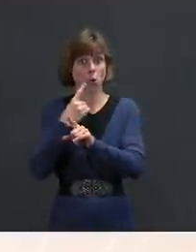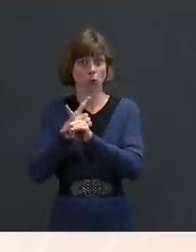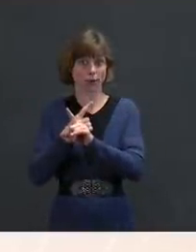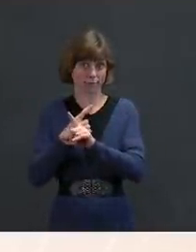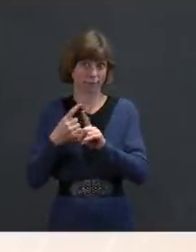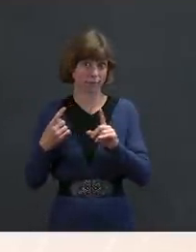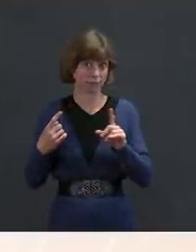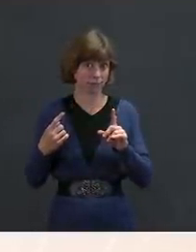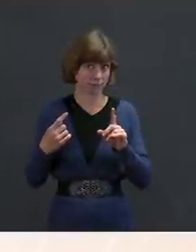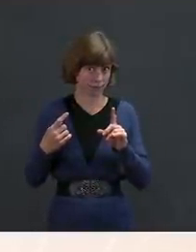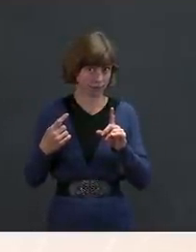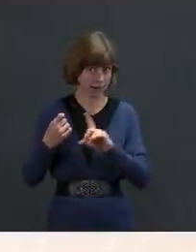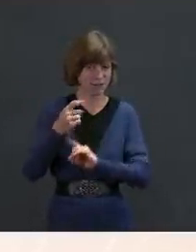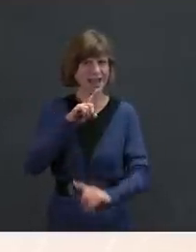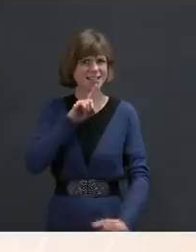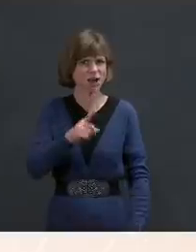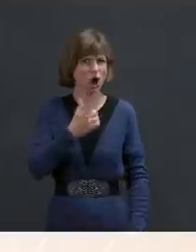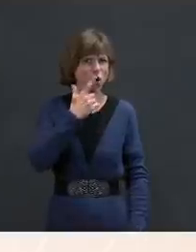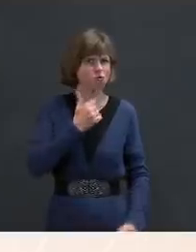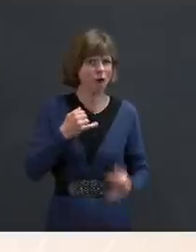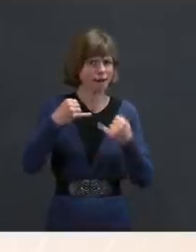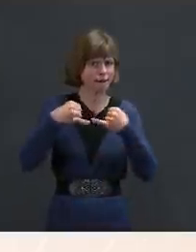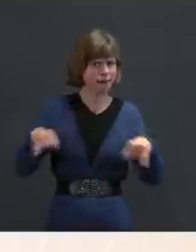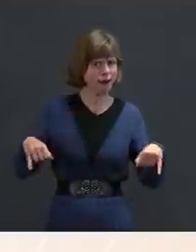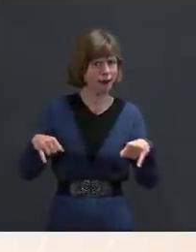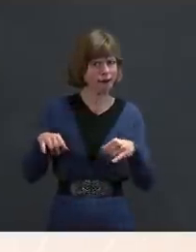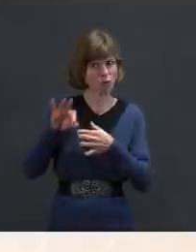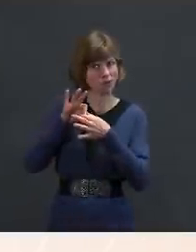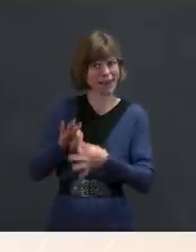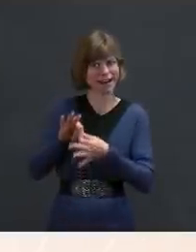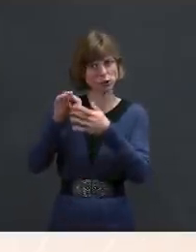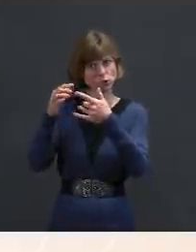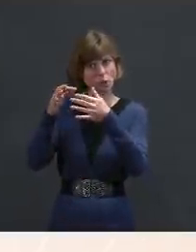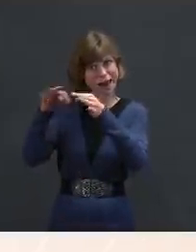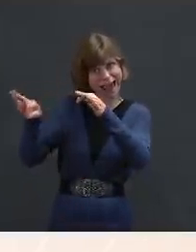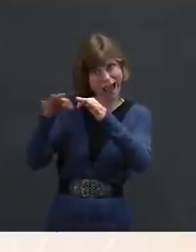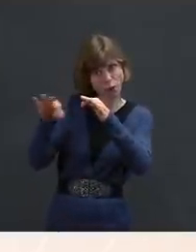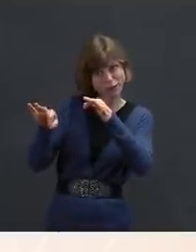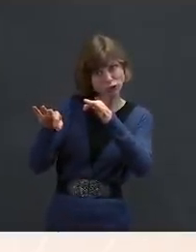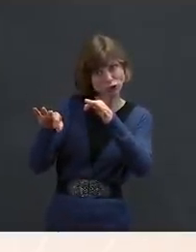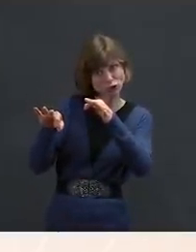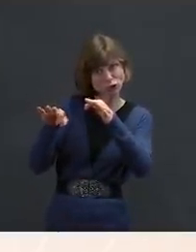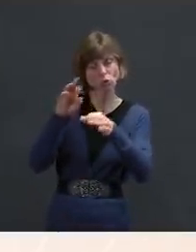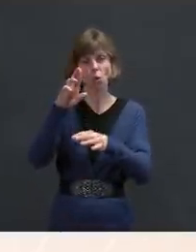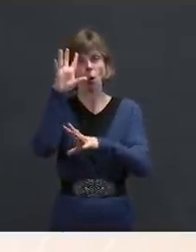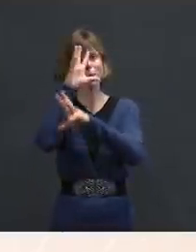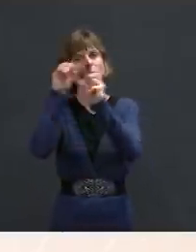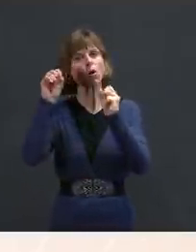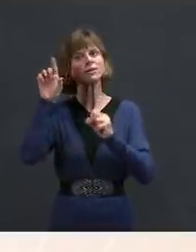Is there a red line when it comes just to language? Or is President Biden's red line -- does it have to be something ?